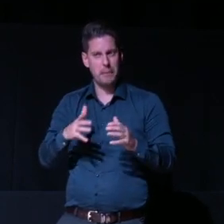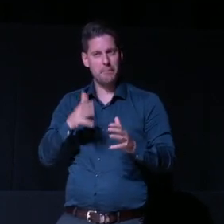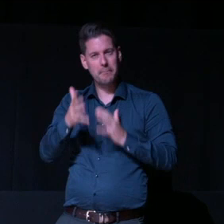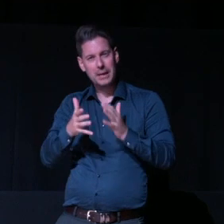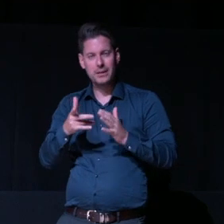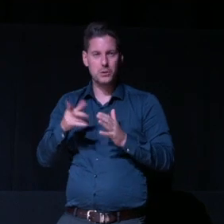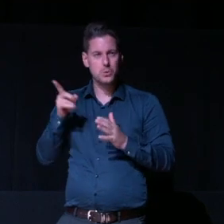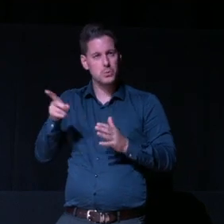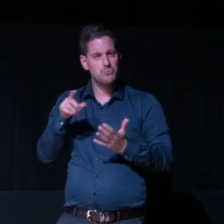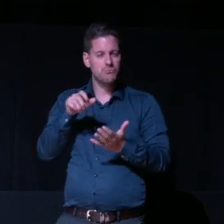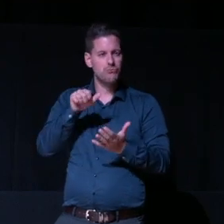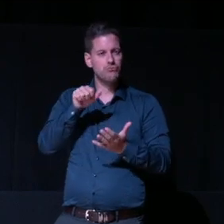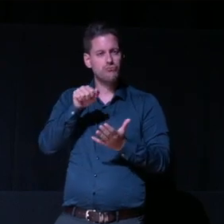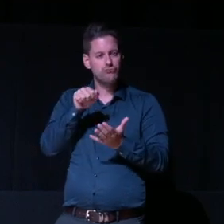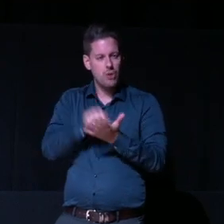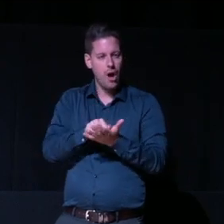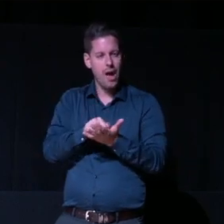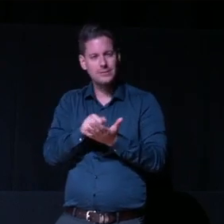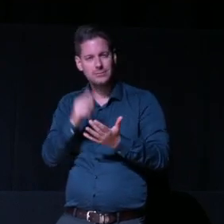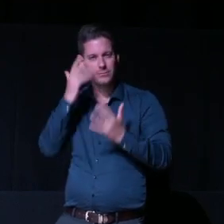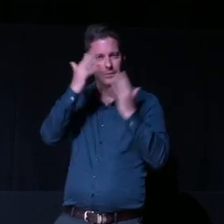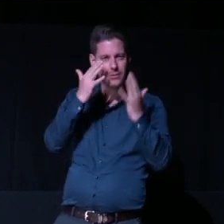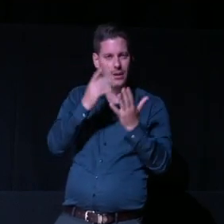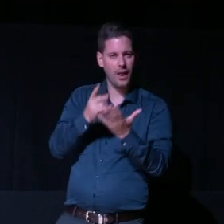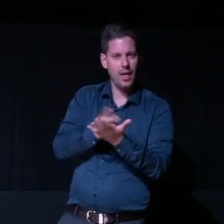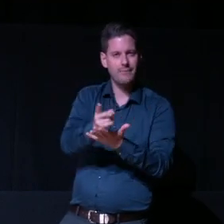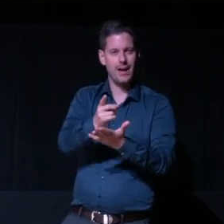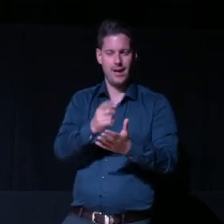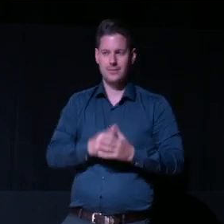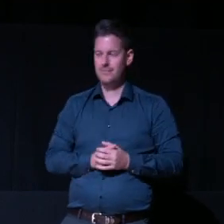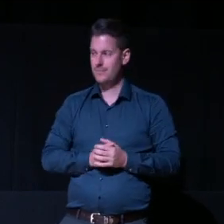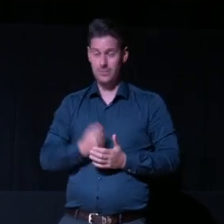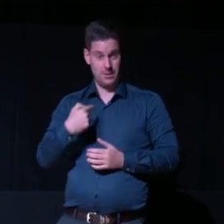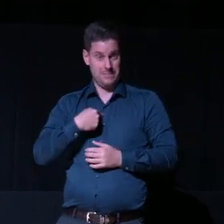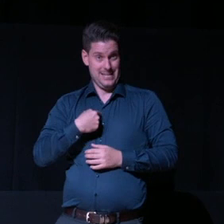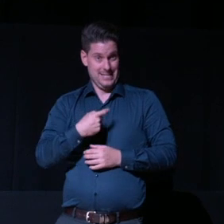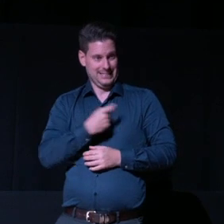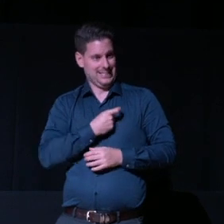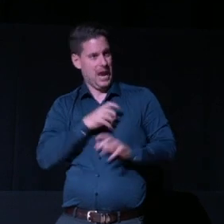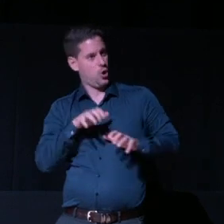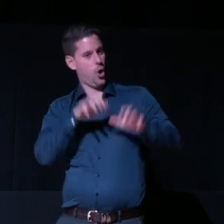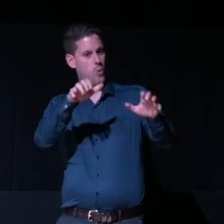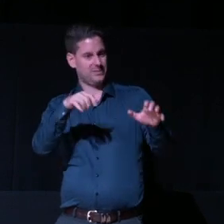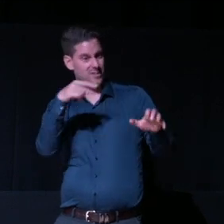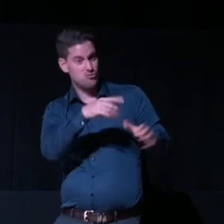and fear doesn't necessarily mean that something is coming for you. I mean, I'm scared of ghosts, but they're not real either. But like...